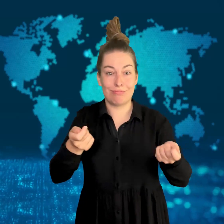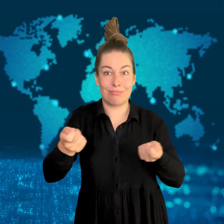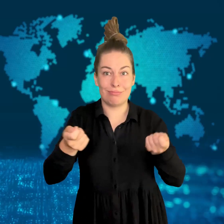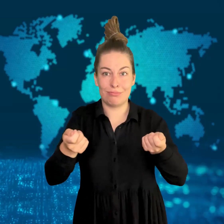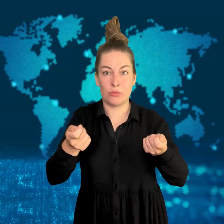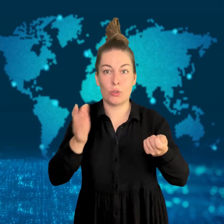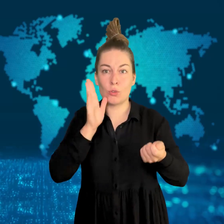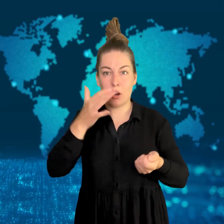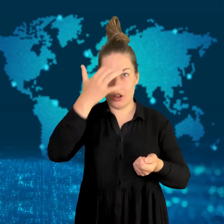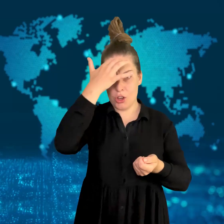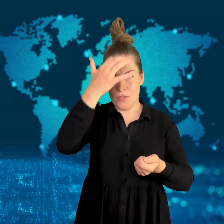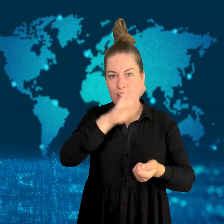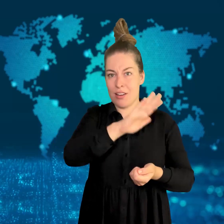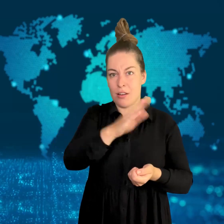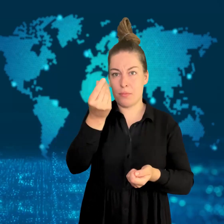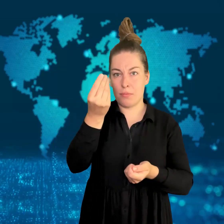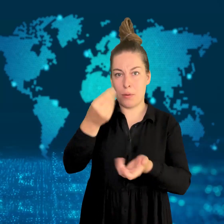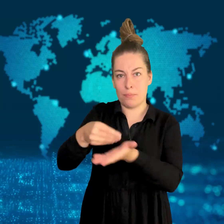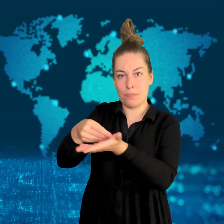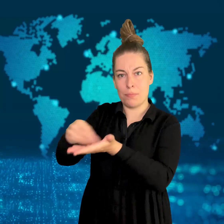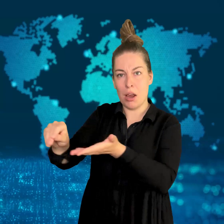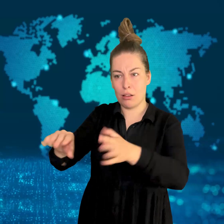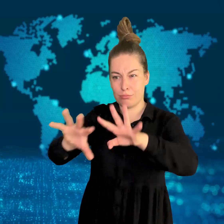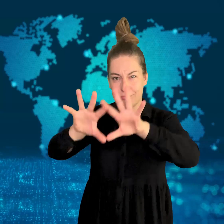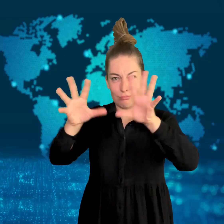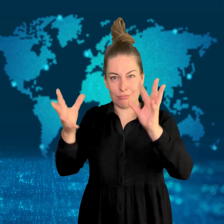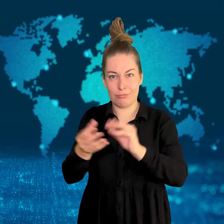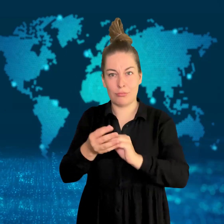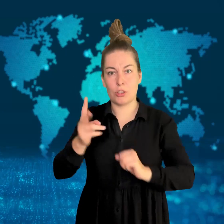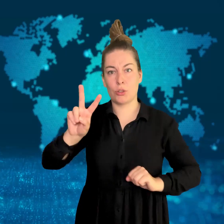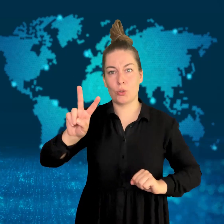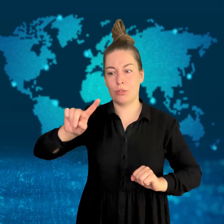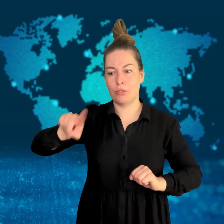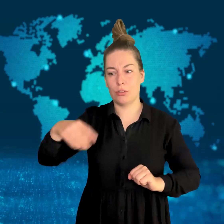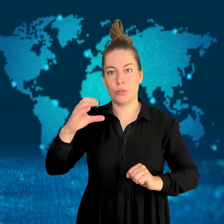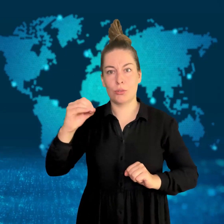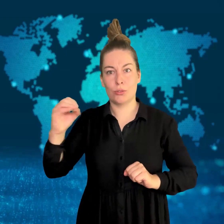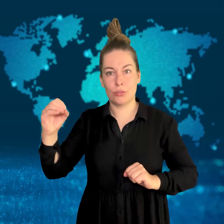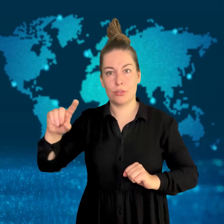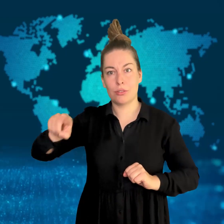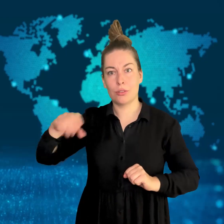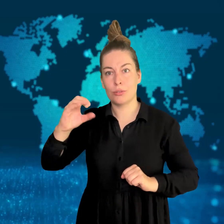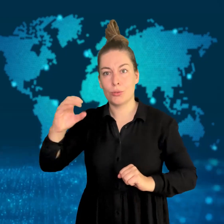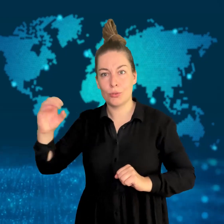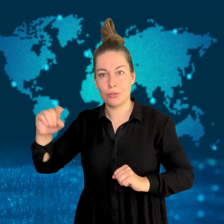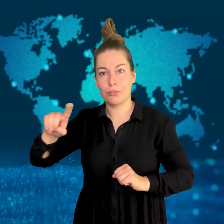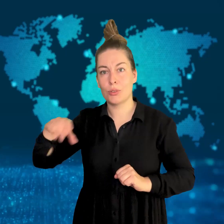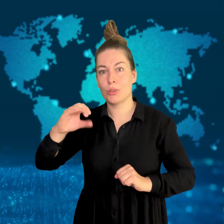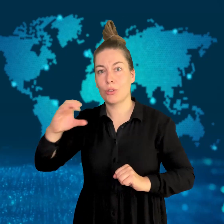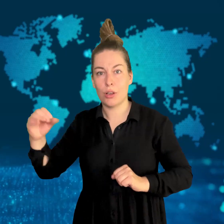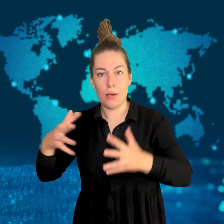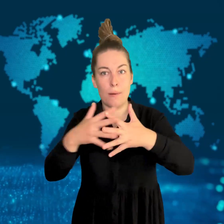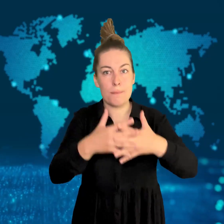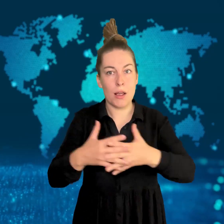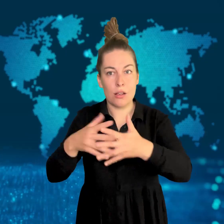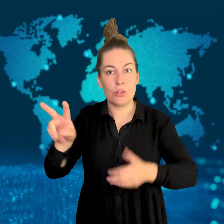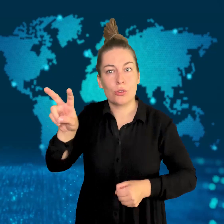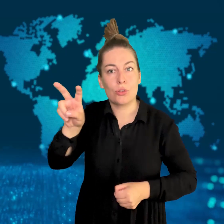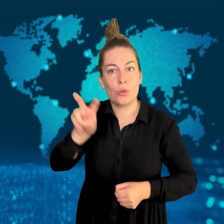more than $2 billion USD.